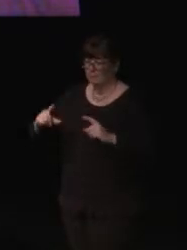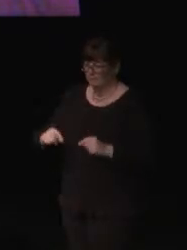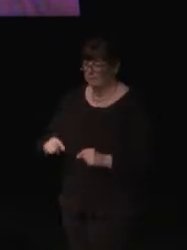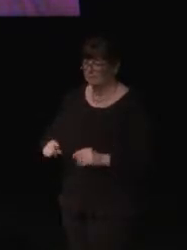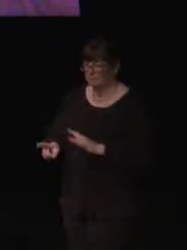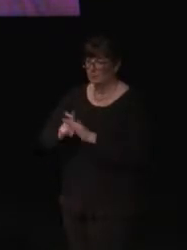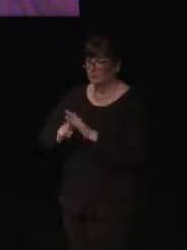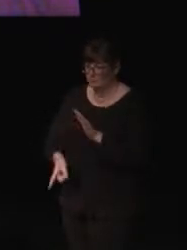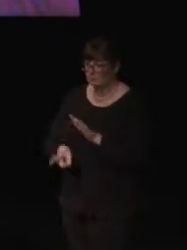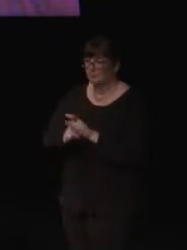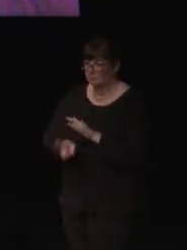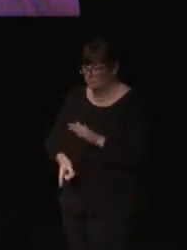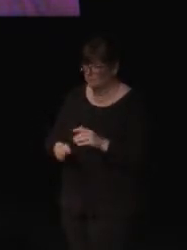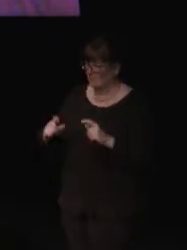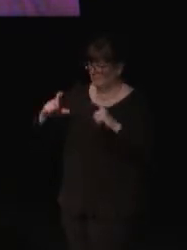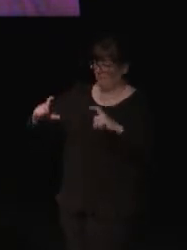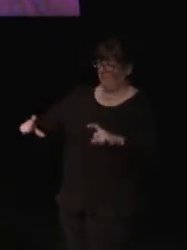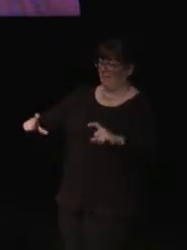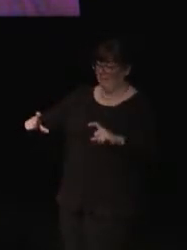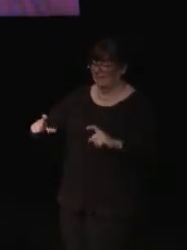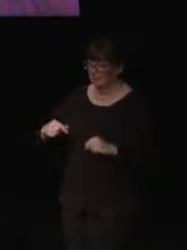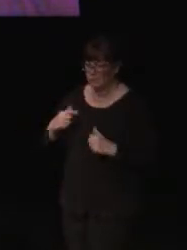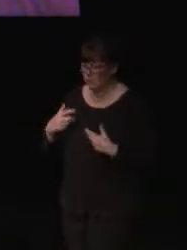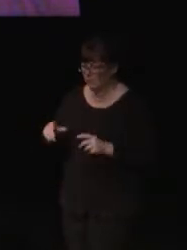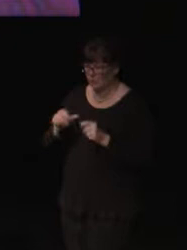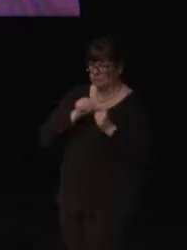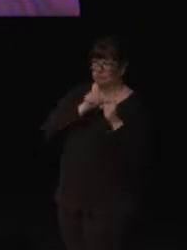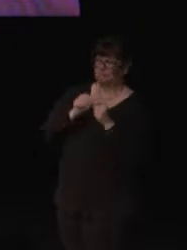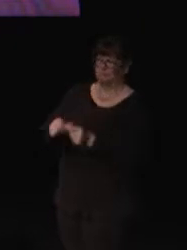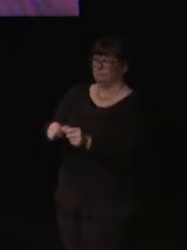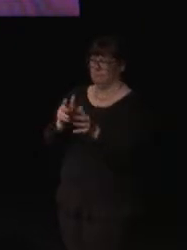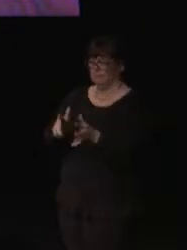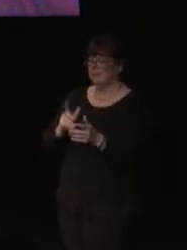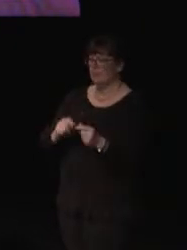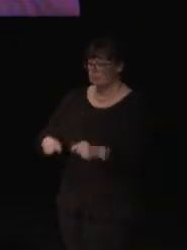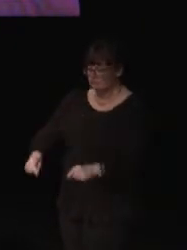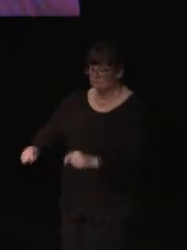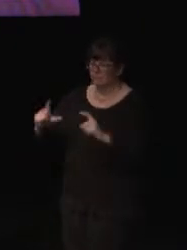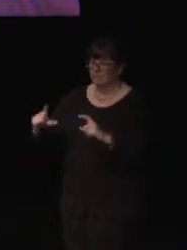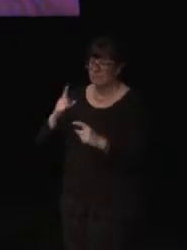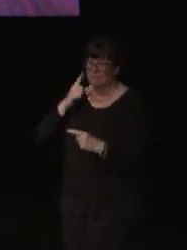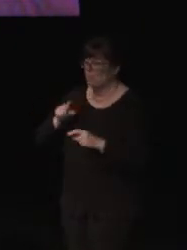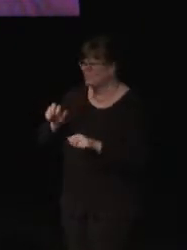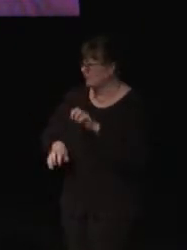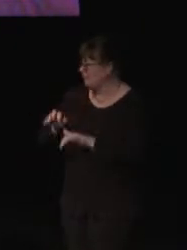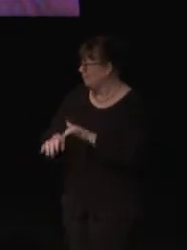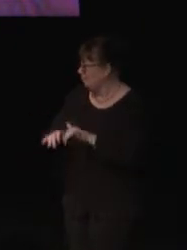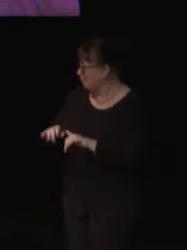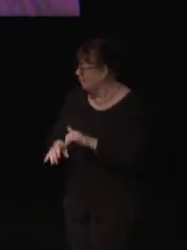Again, it's a big text box, so if users are not gonna want to type what they wanted to type, also offer an alternative.